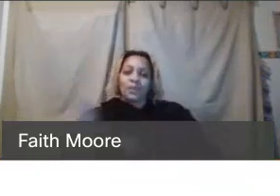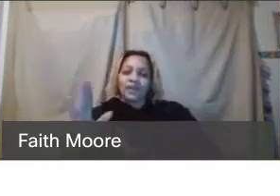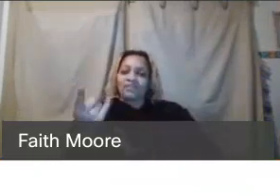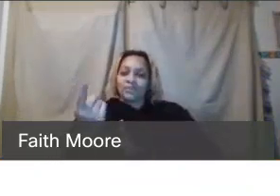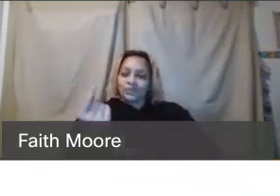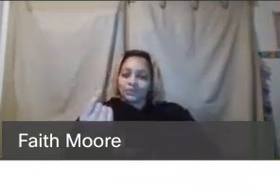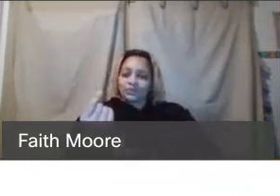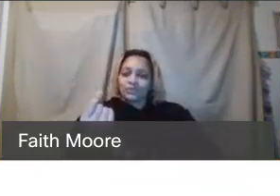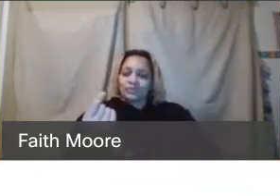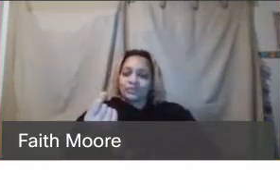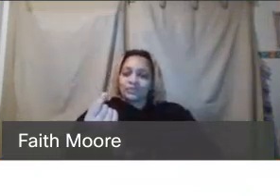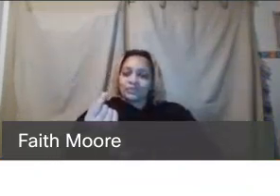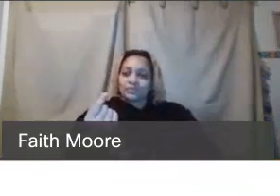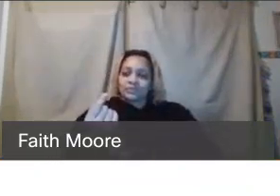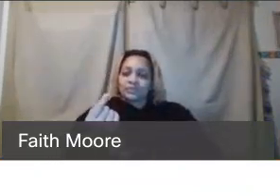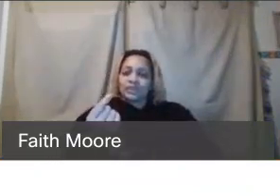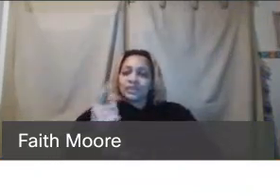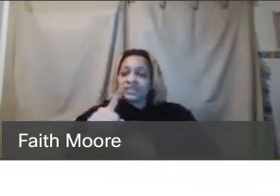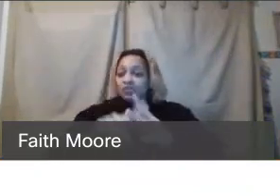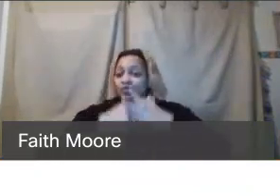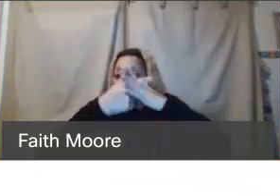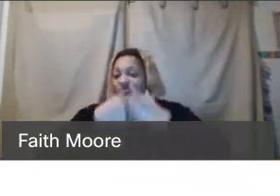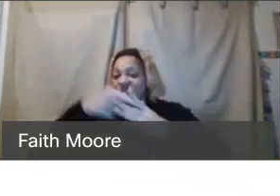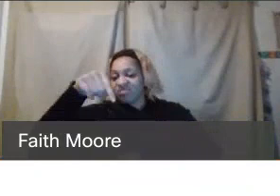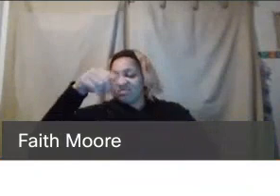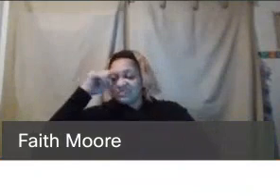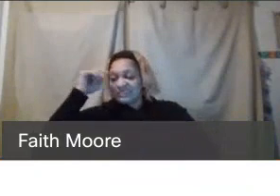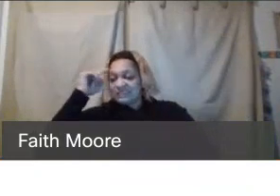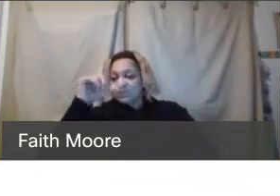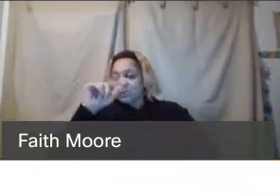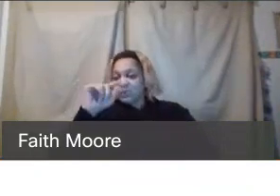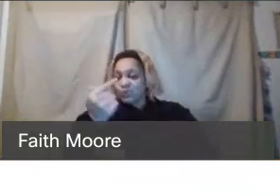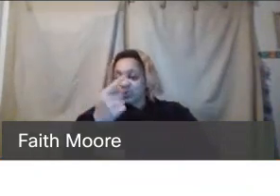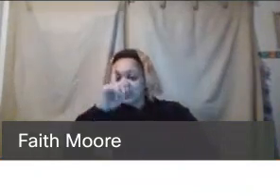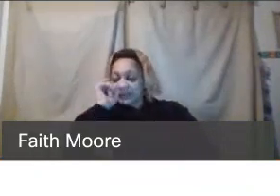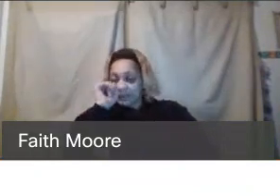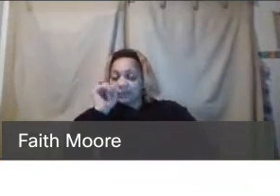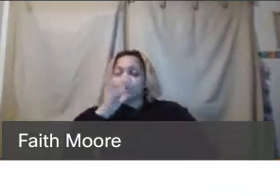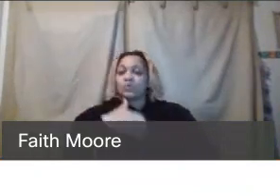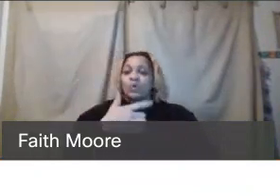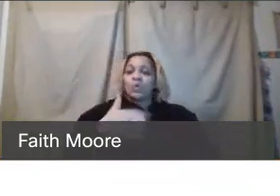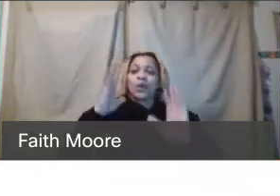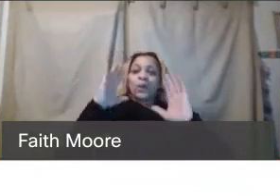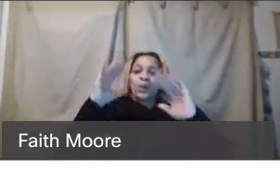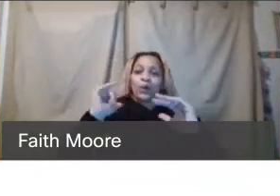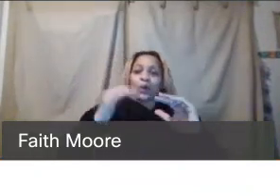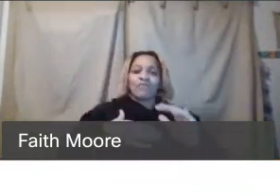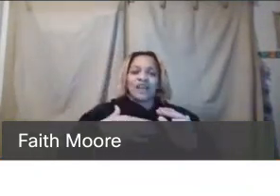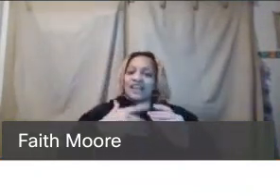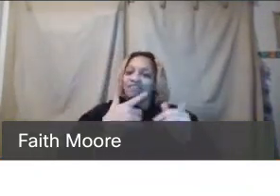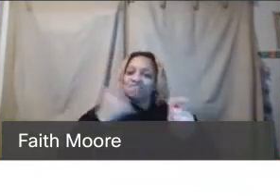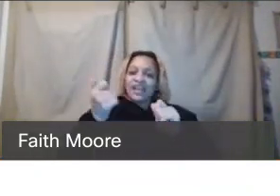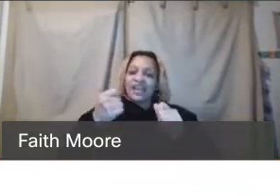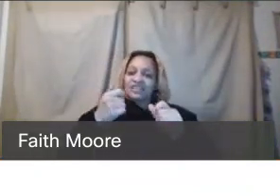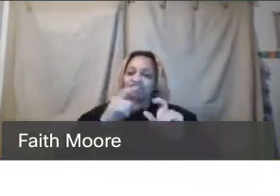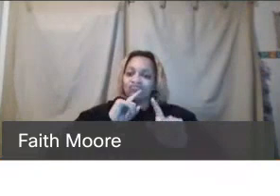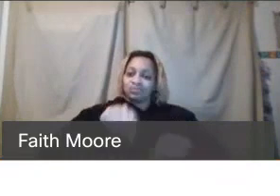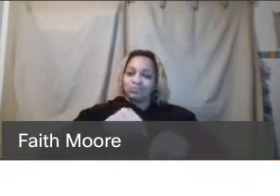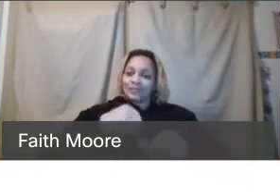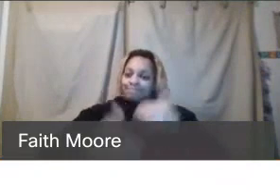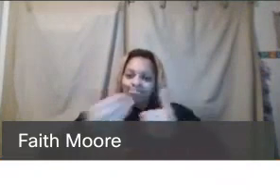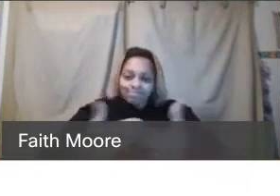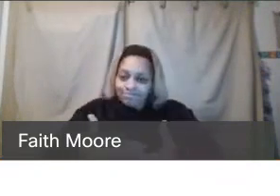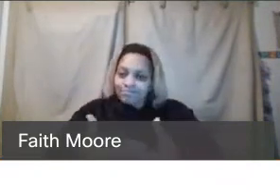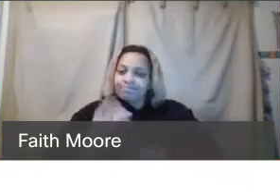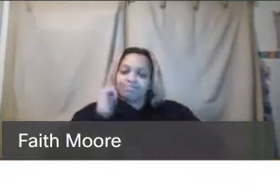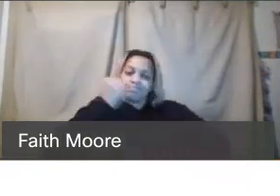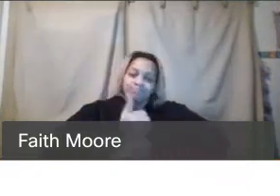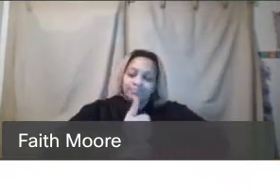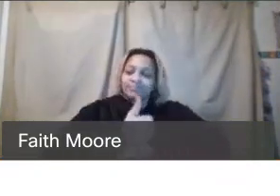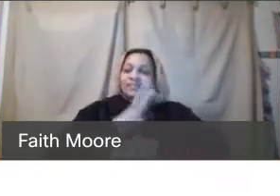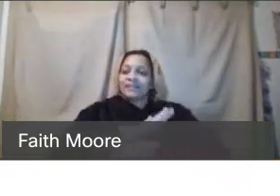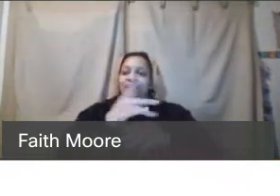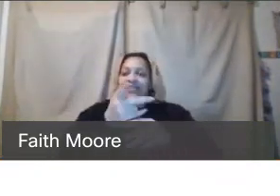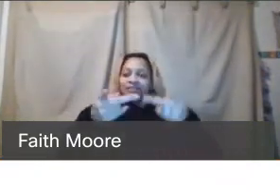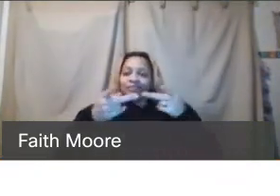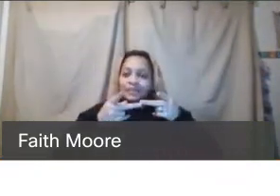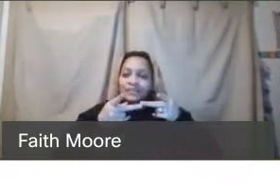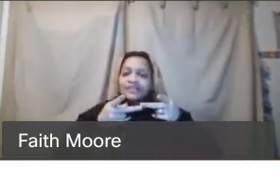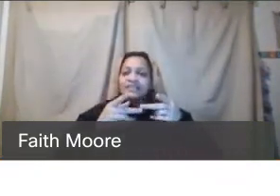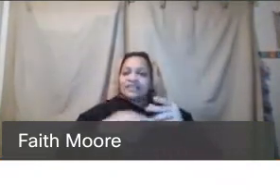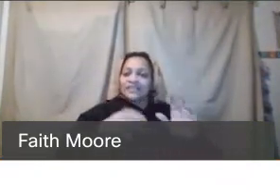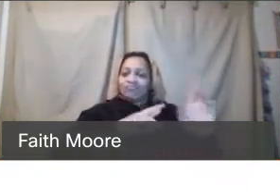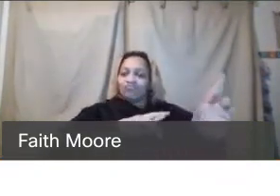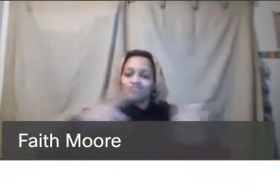Per for installation the summer, so really rapid response and quick schedule to get the facility in place and get the design in place from more robust treatments. In the long run.